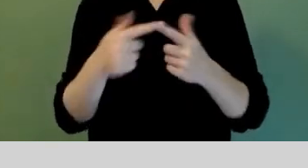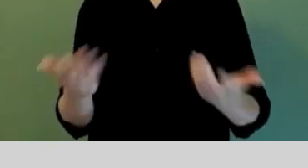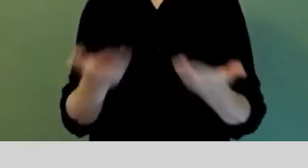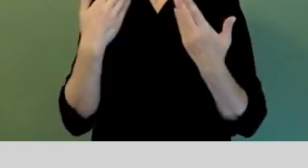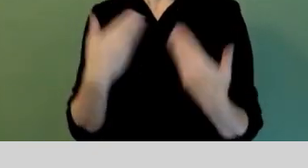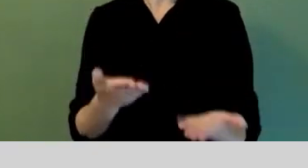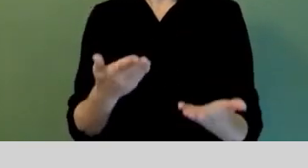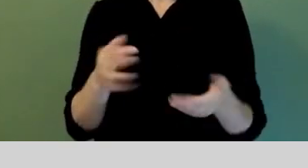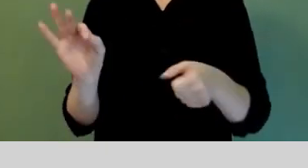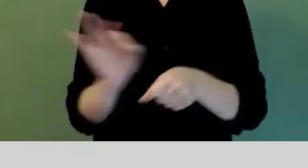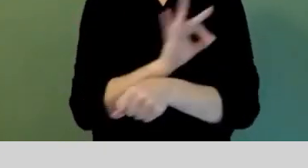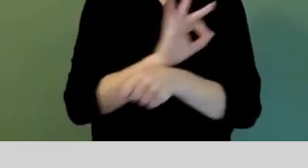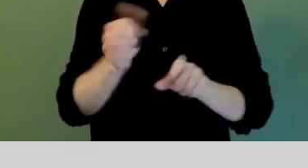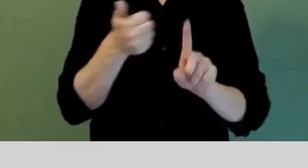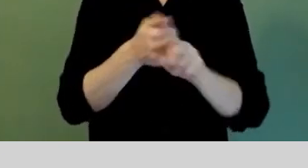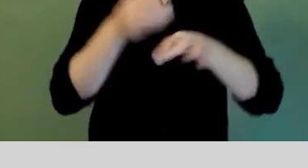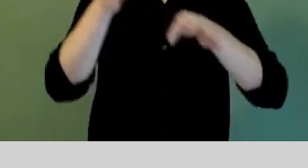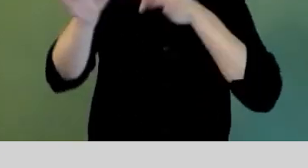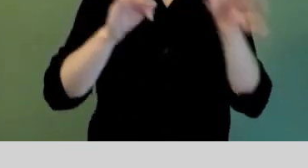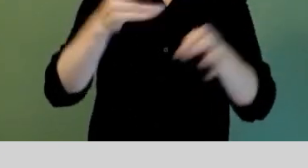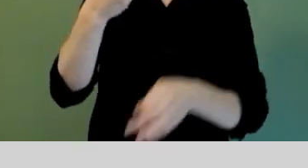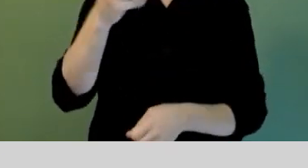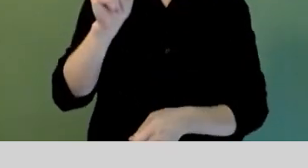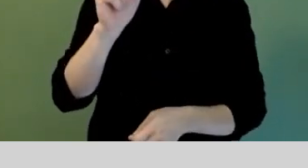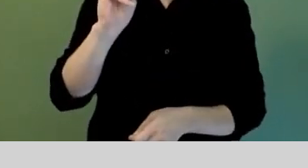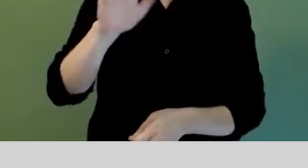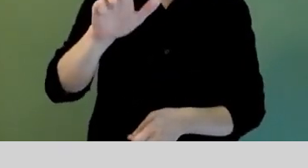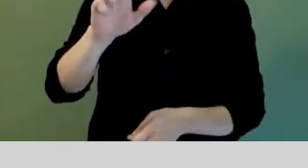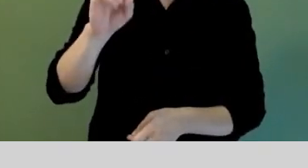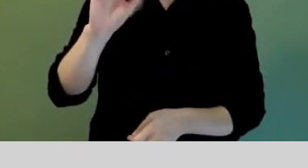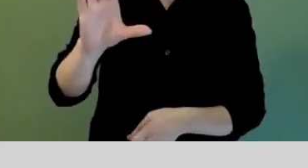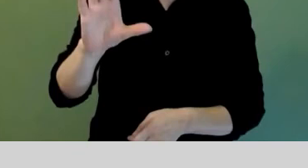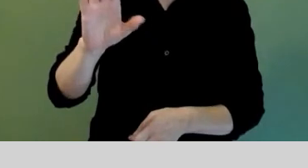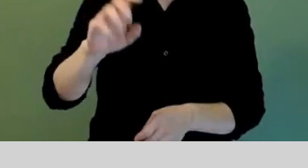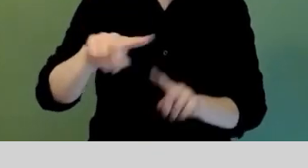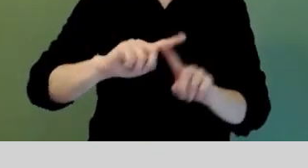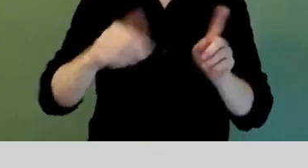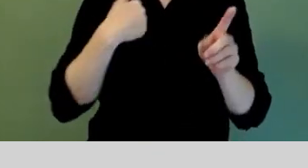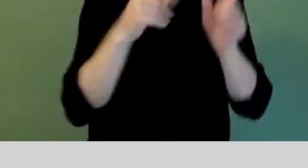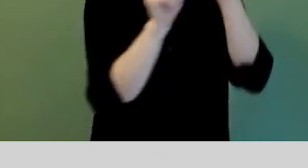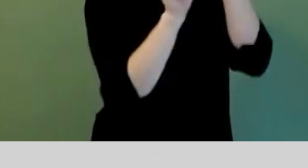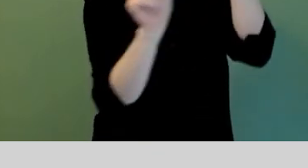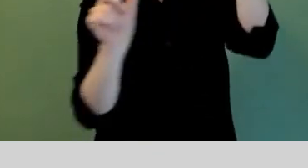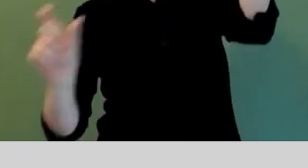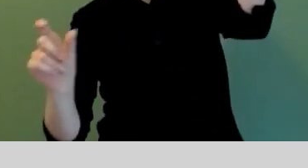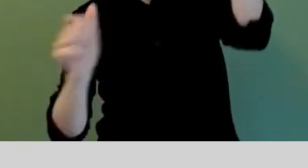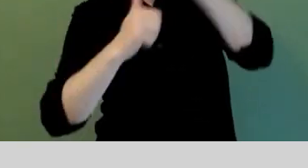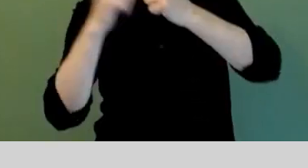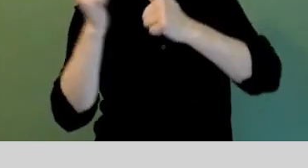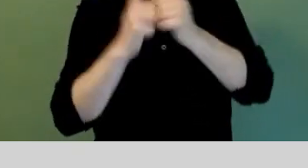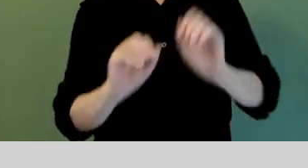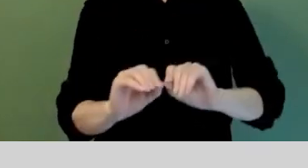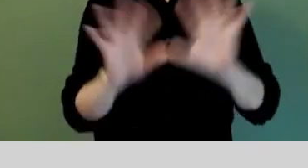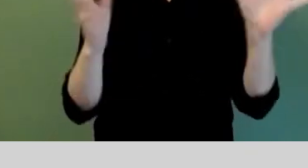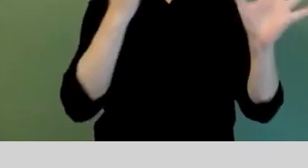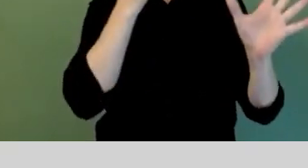that defines an HTML documents but actually has that nesting structure and that visual structure of the document that we're creating.